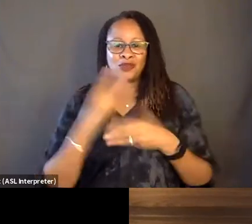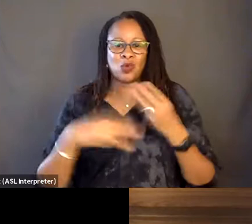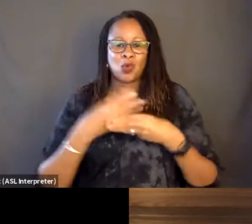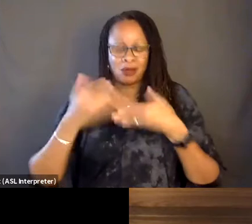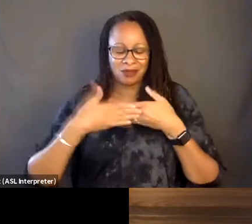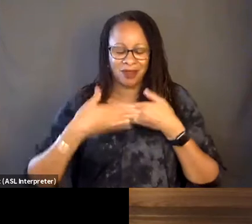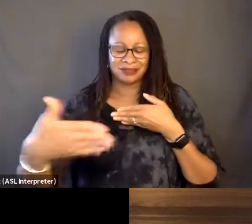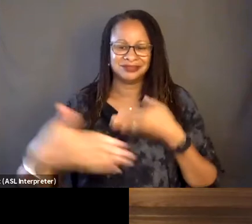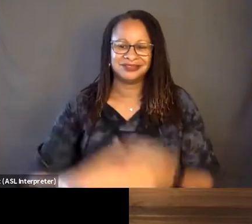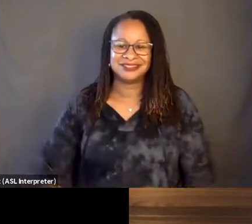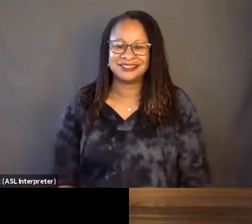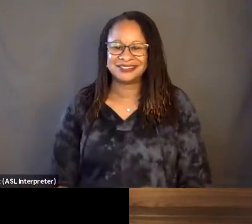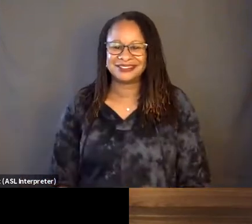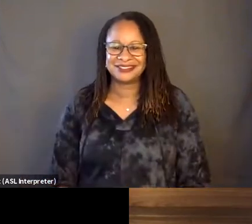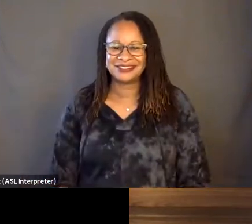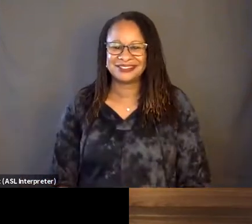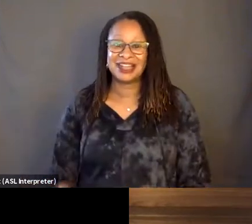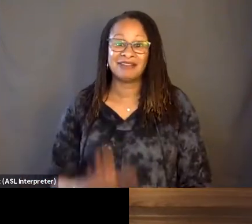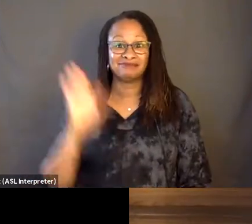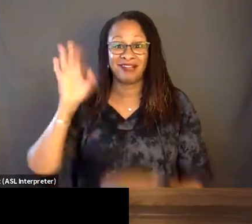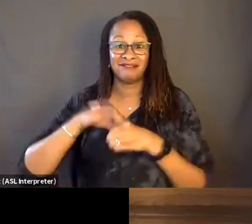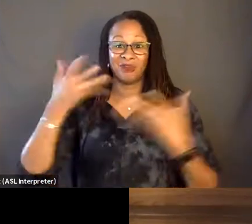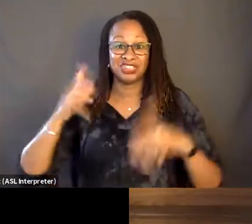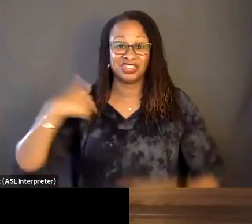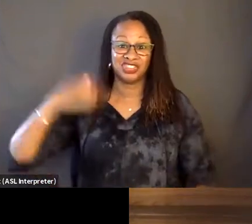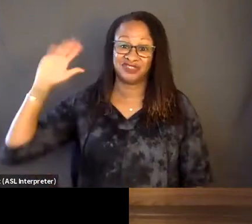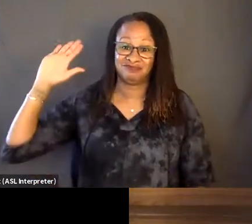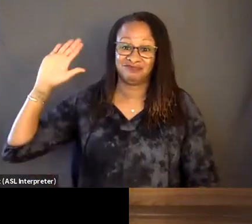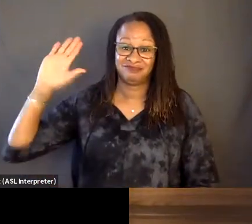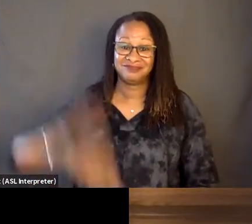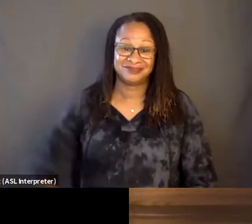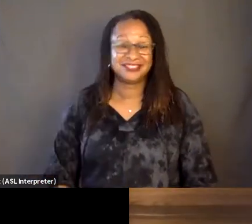Yeah. [INTERPOSING VOICES] I voted. I did my part. Me, too.